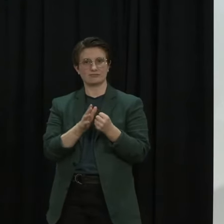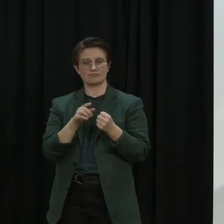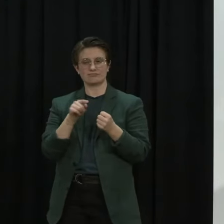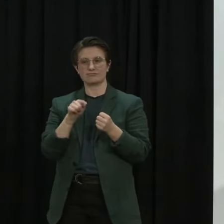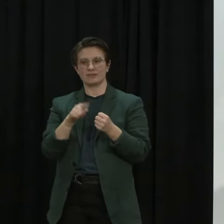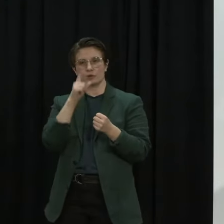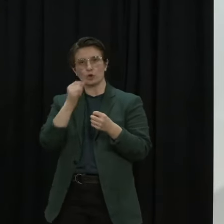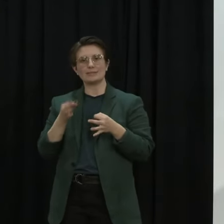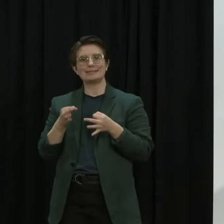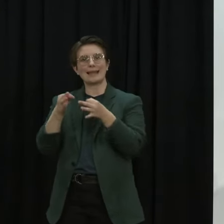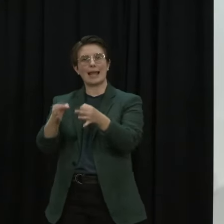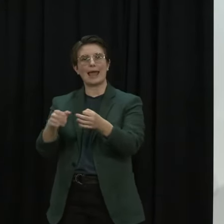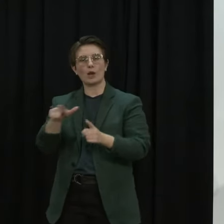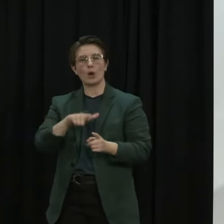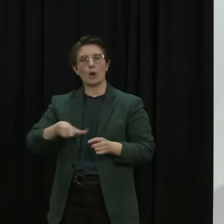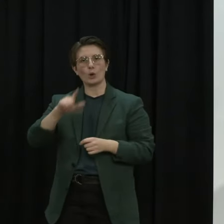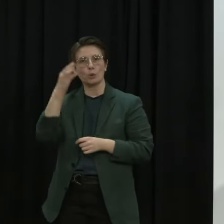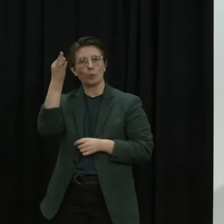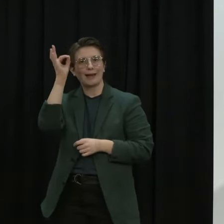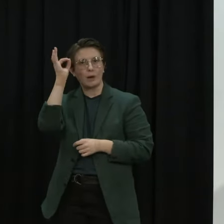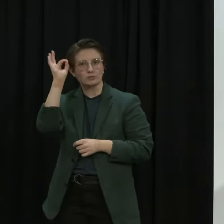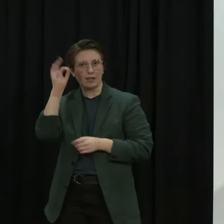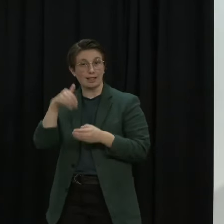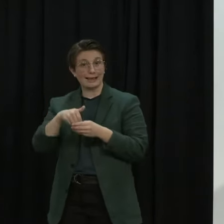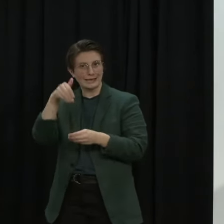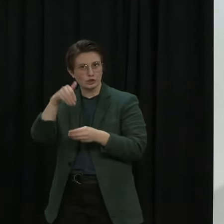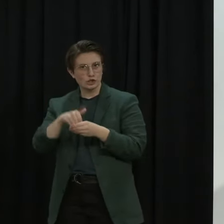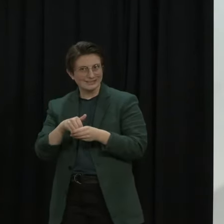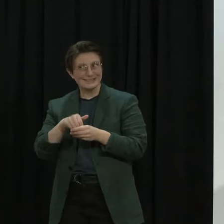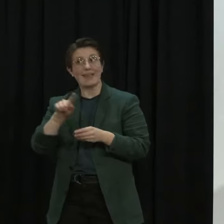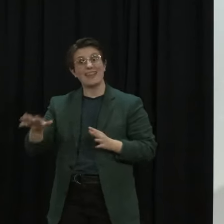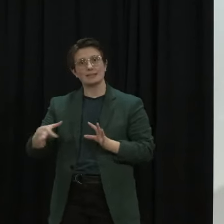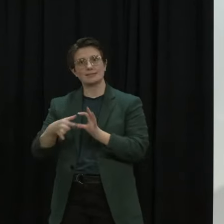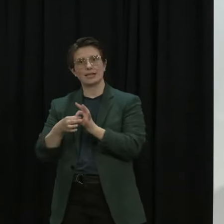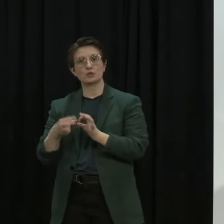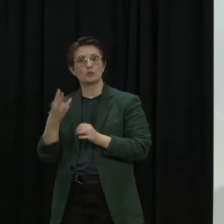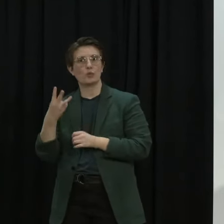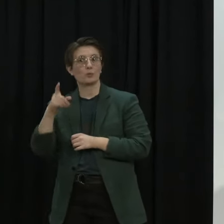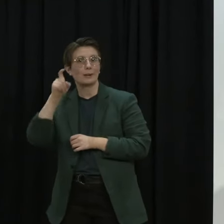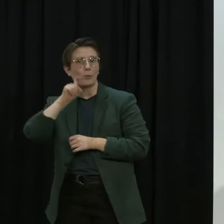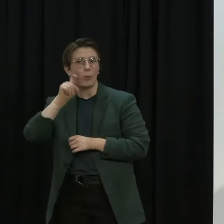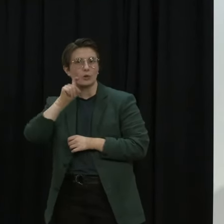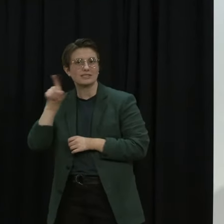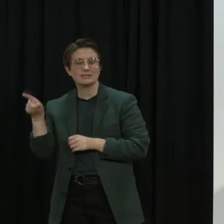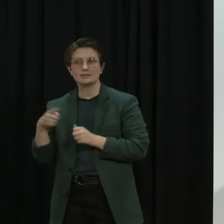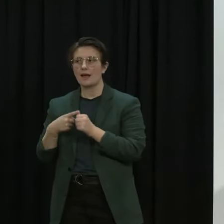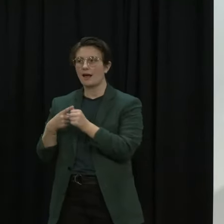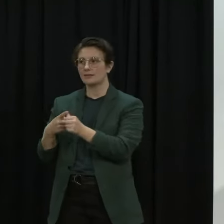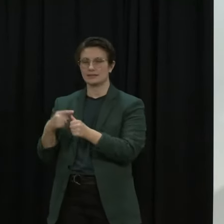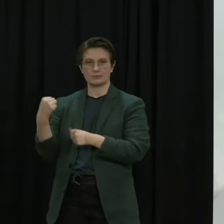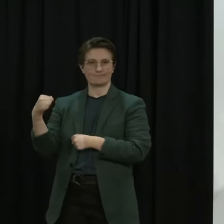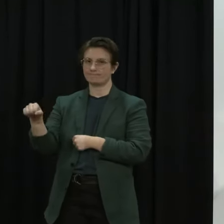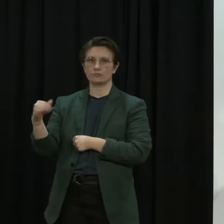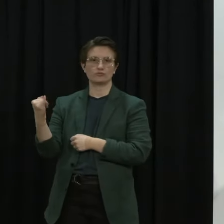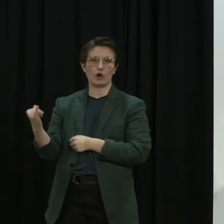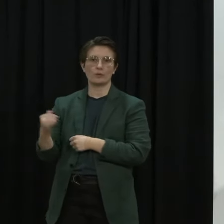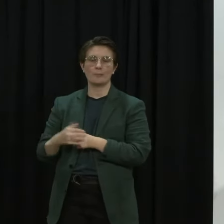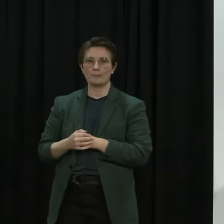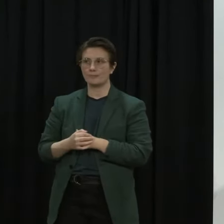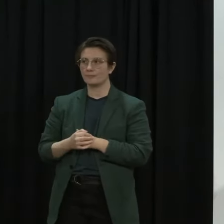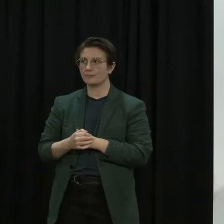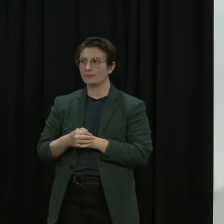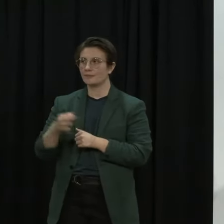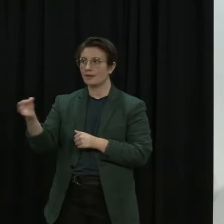allow to delay local gum